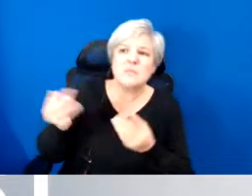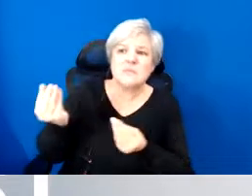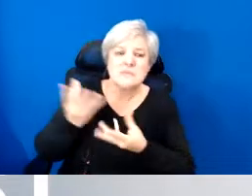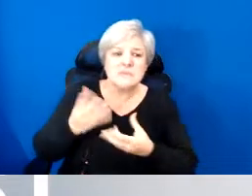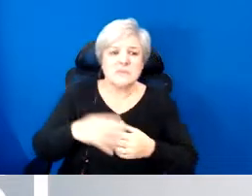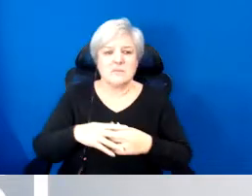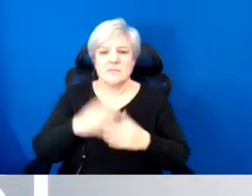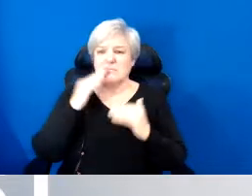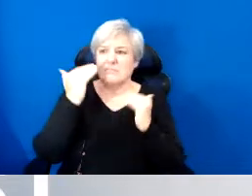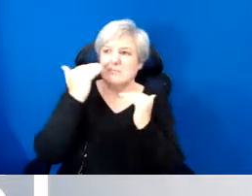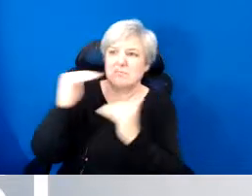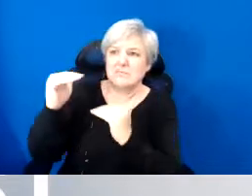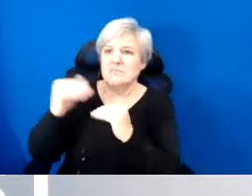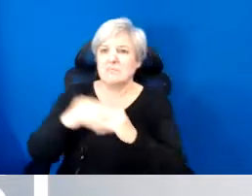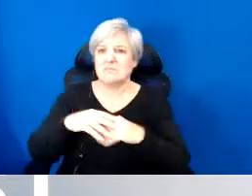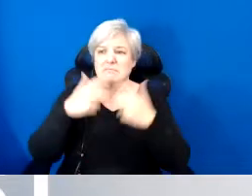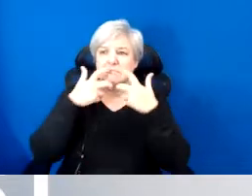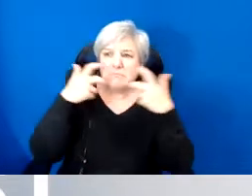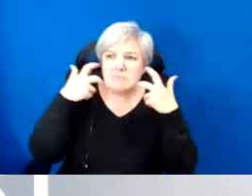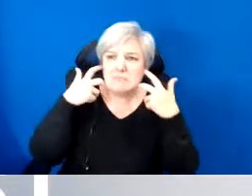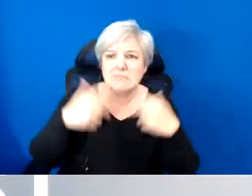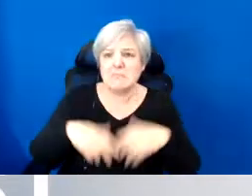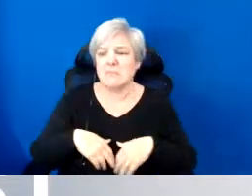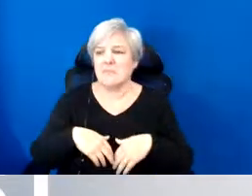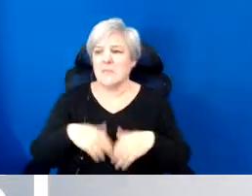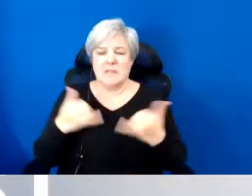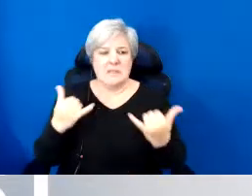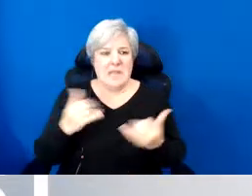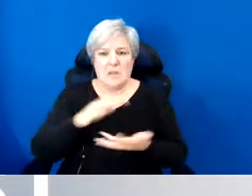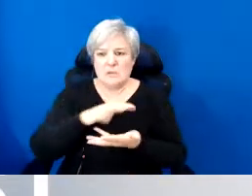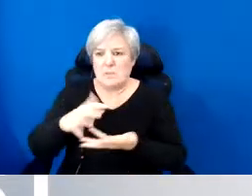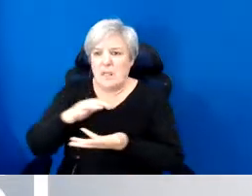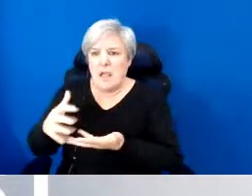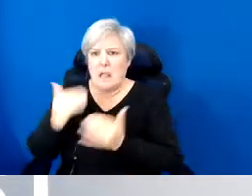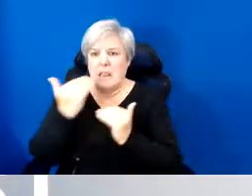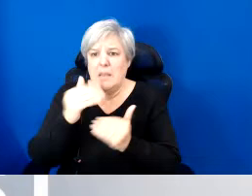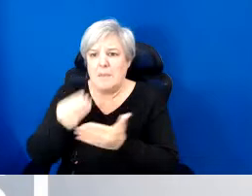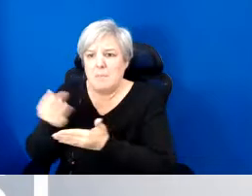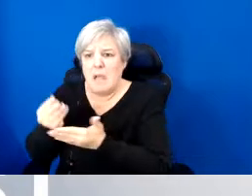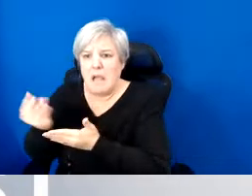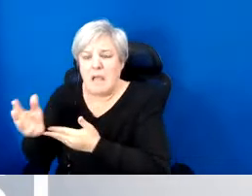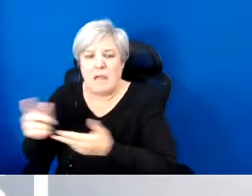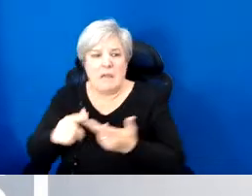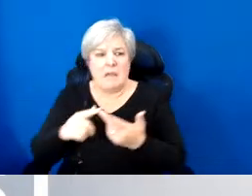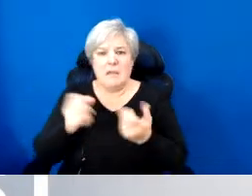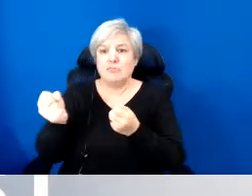We all had facemasks. There was limits on supplies. There was travel shutdowns